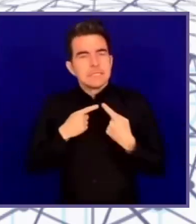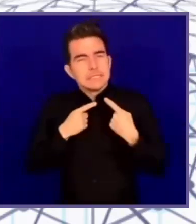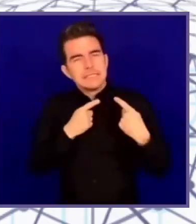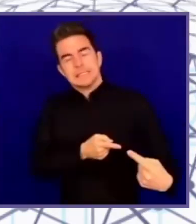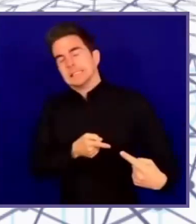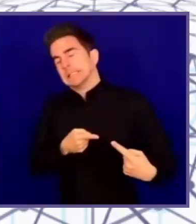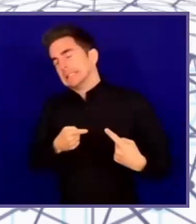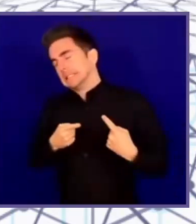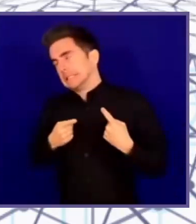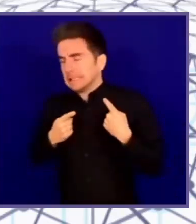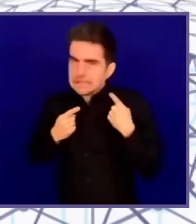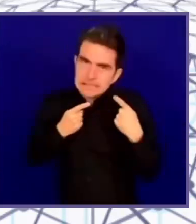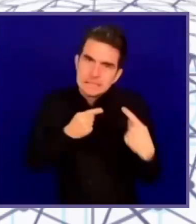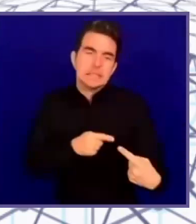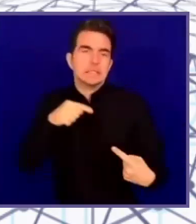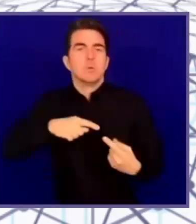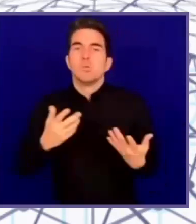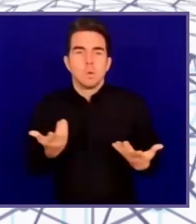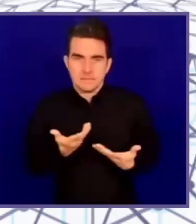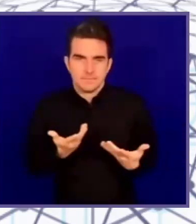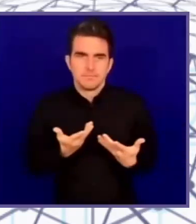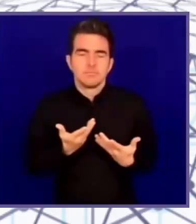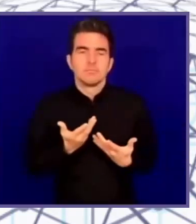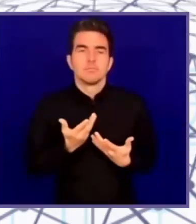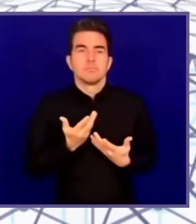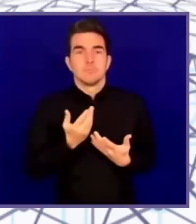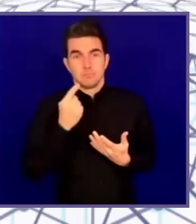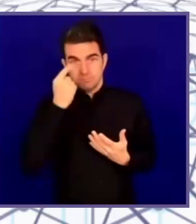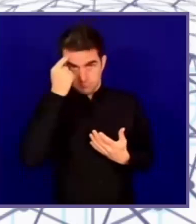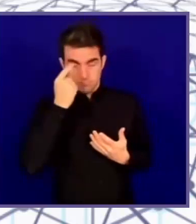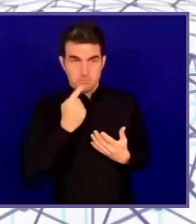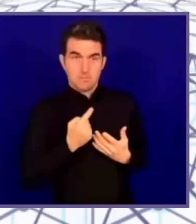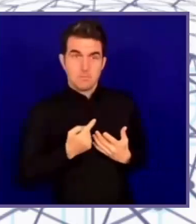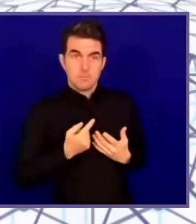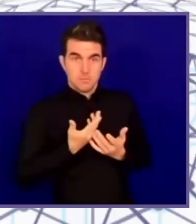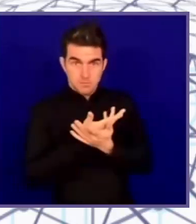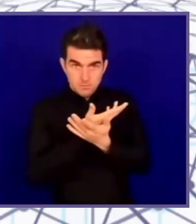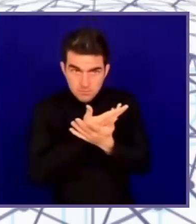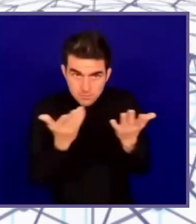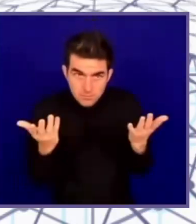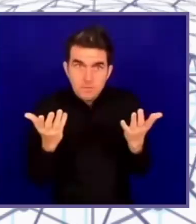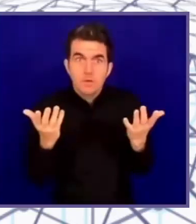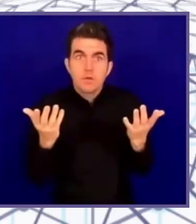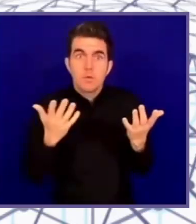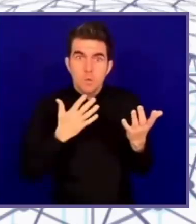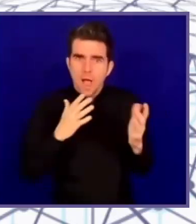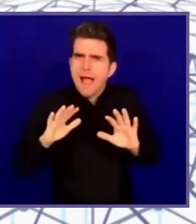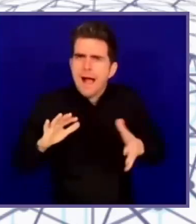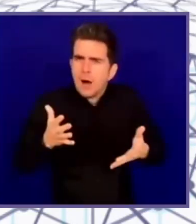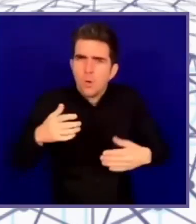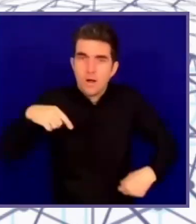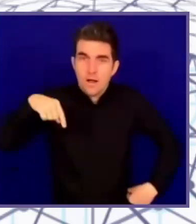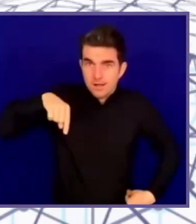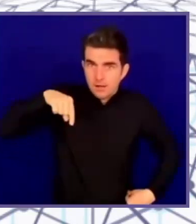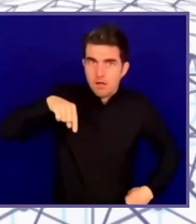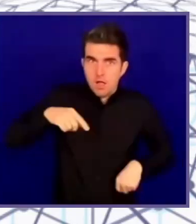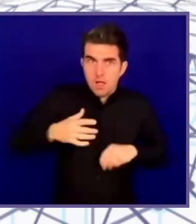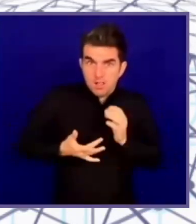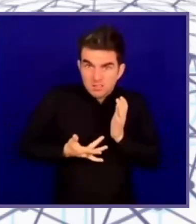I had massive blocks. Even with some organisations within the UK. We were specifically commissioned